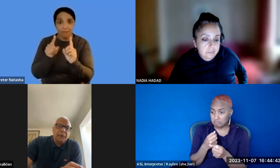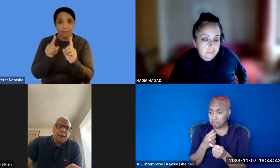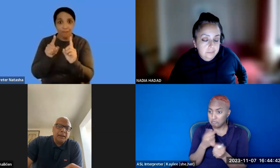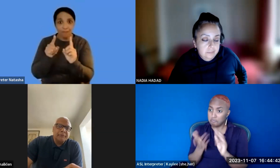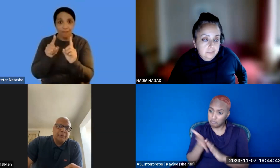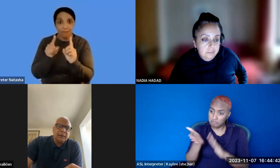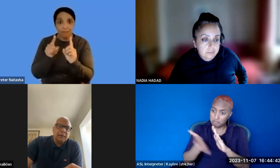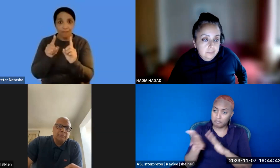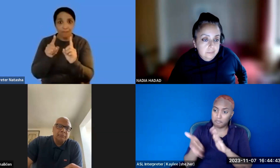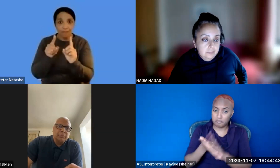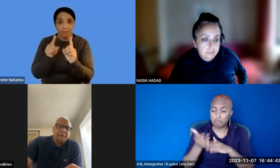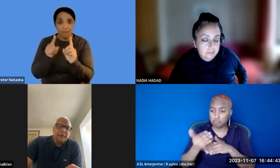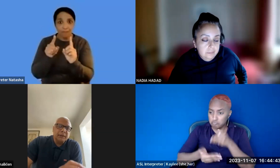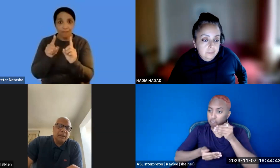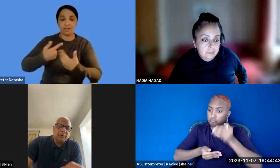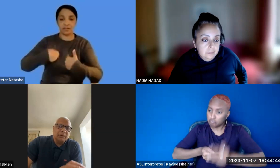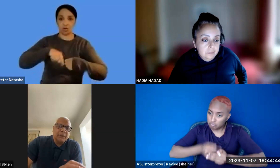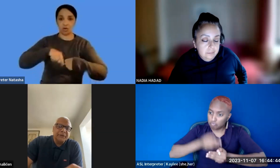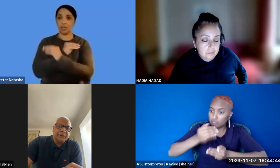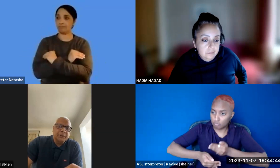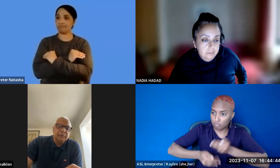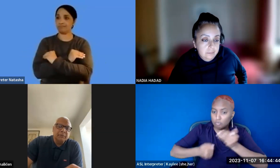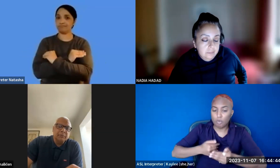we have developed our capacity.